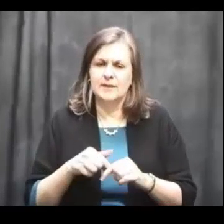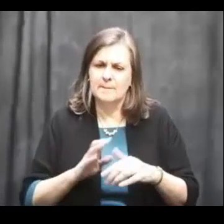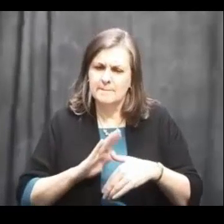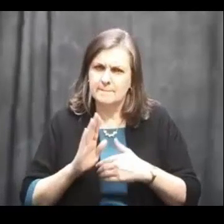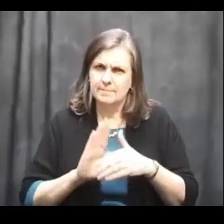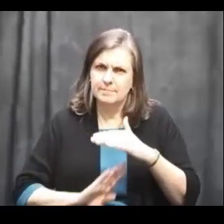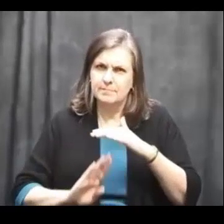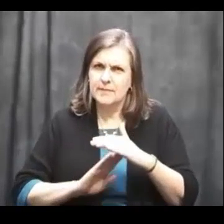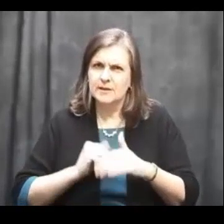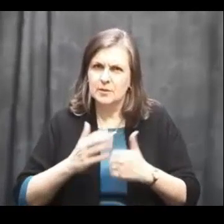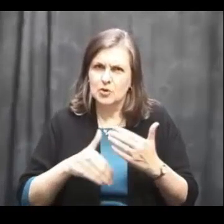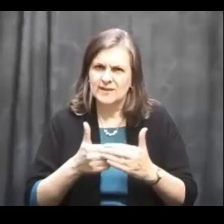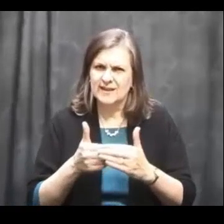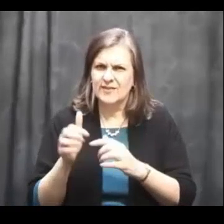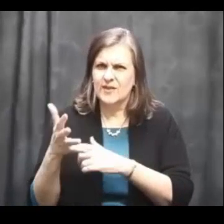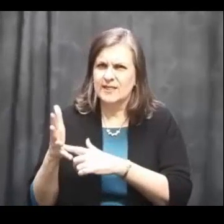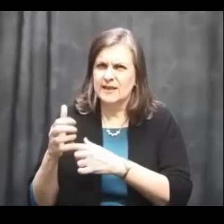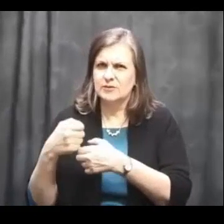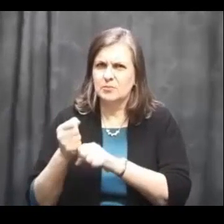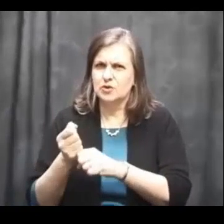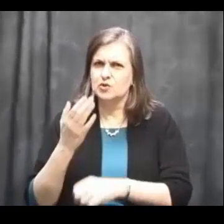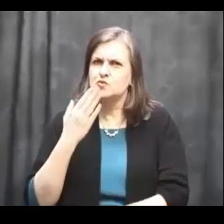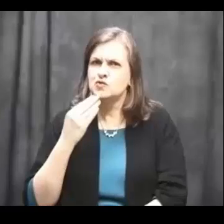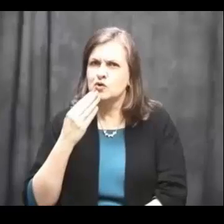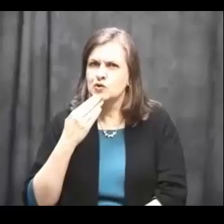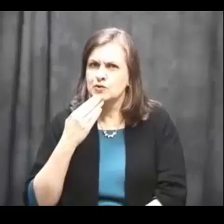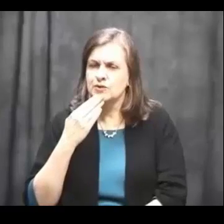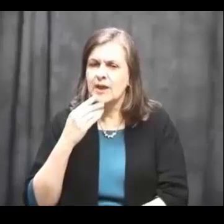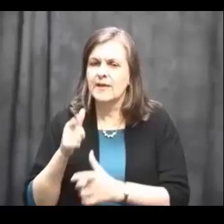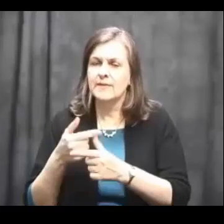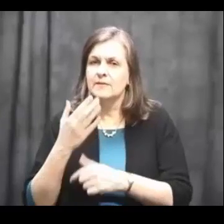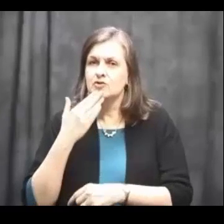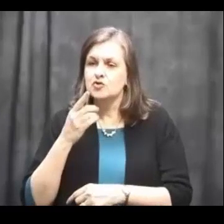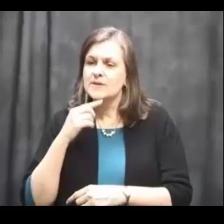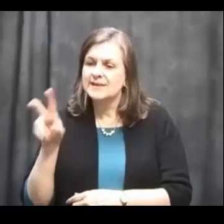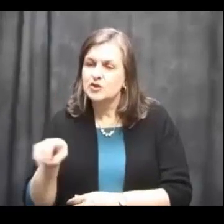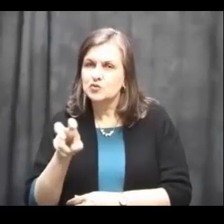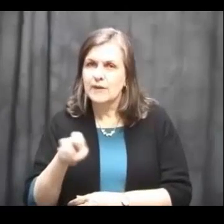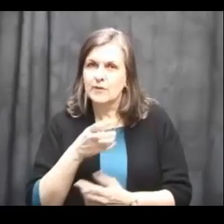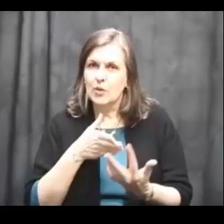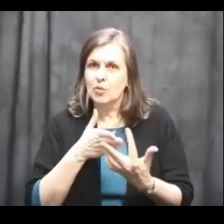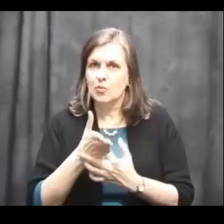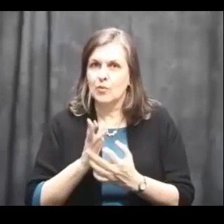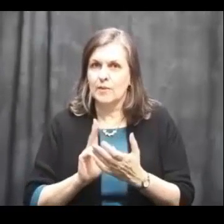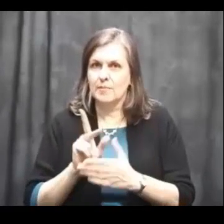we are going to produce sugars and leaves that are transported throughout the plant